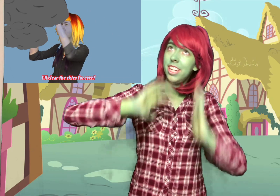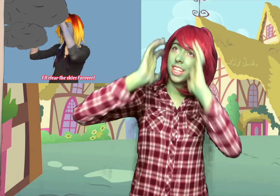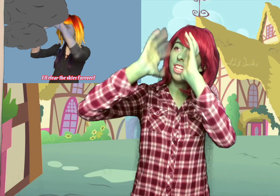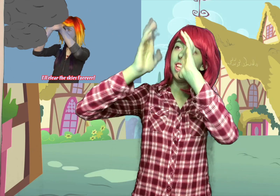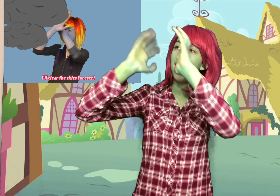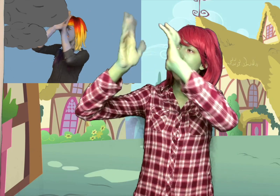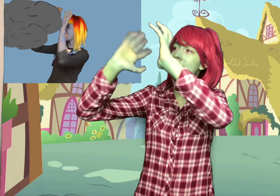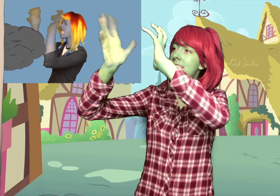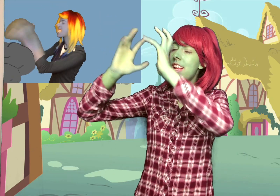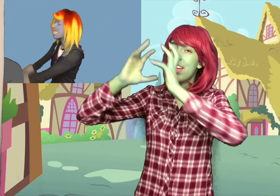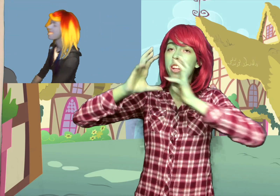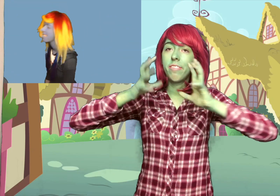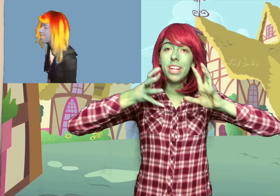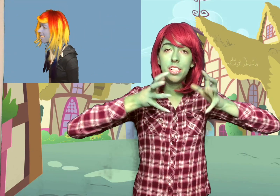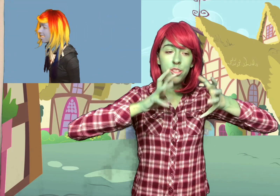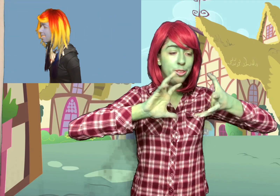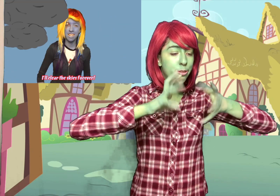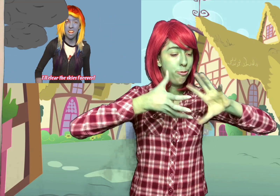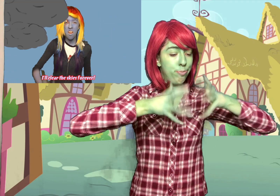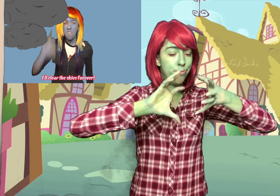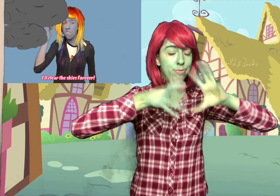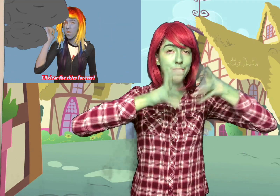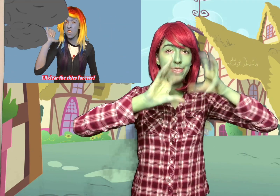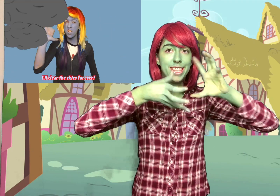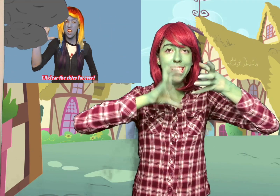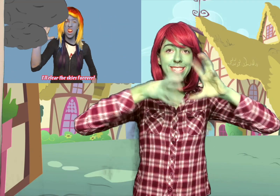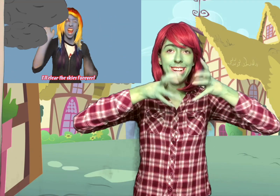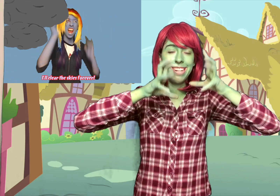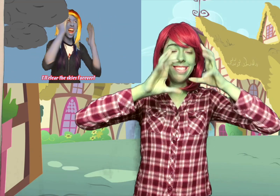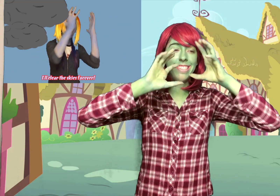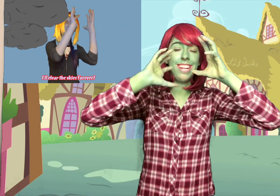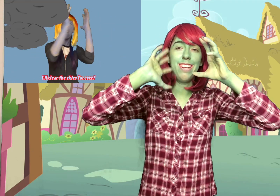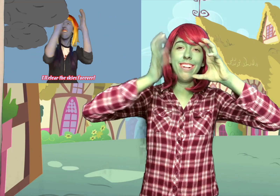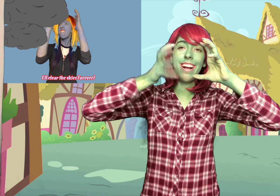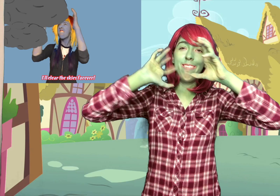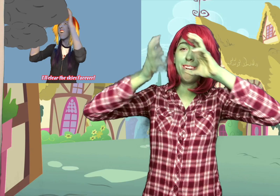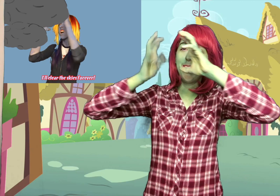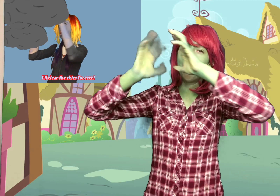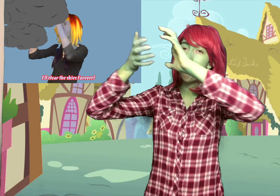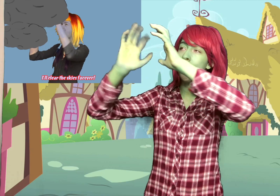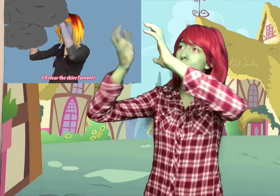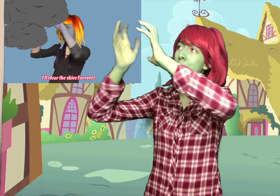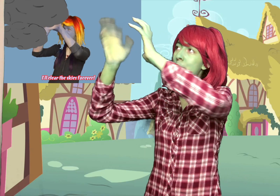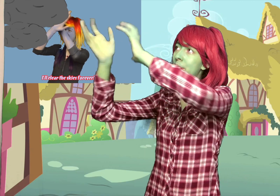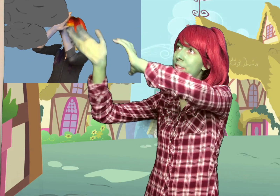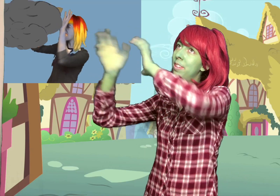and clouds give like two of these hands and one of them moves and